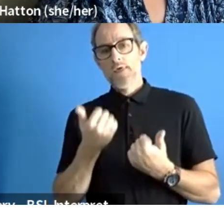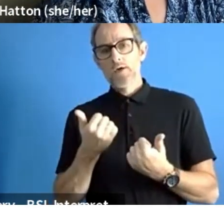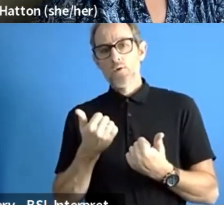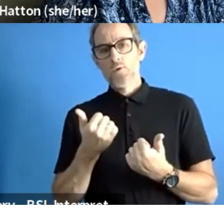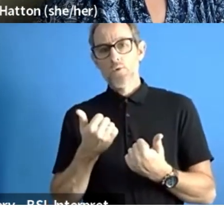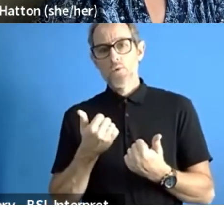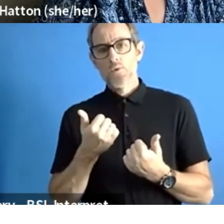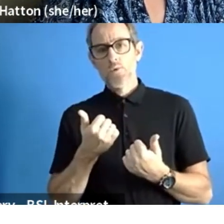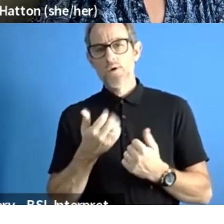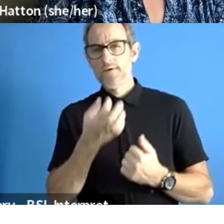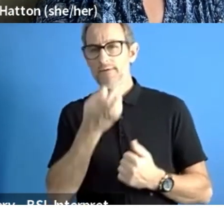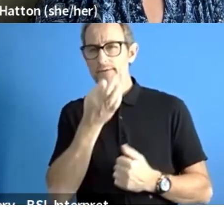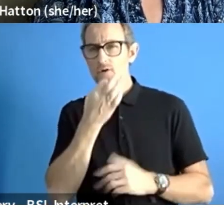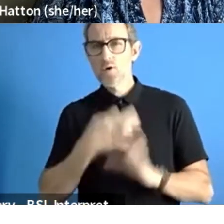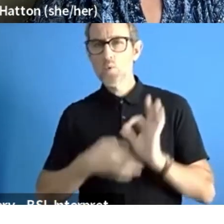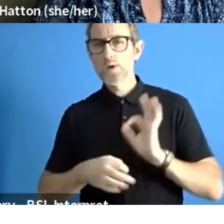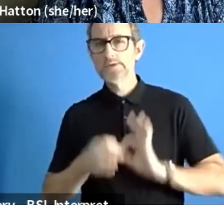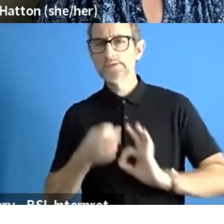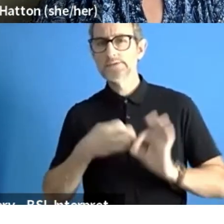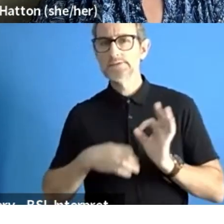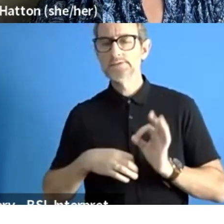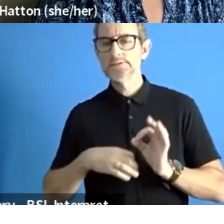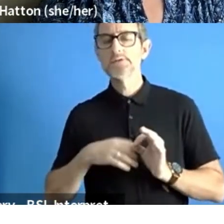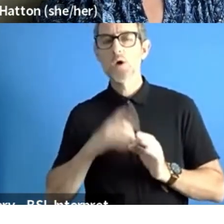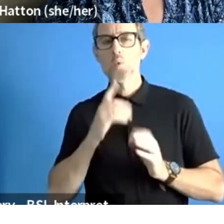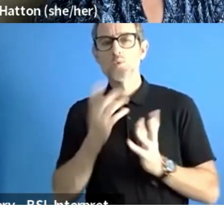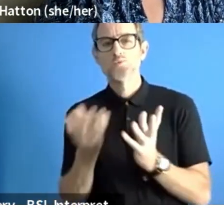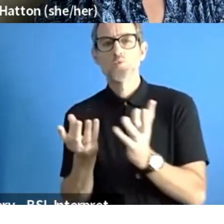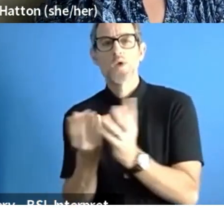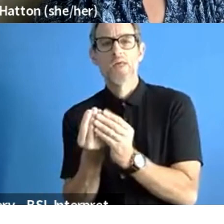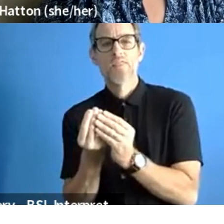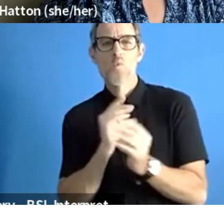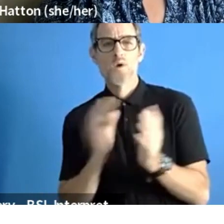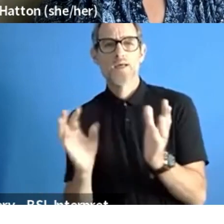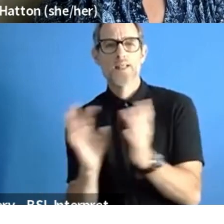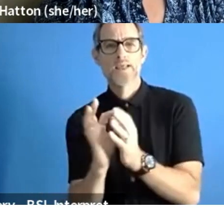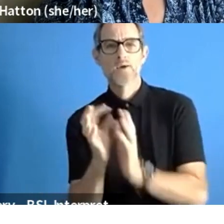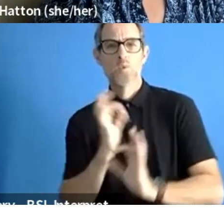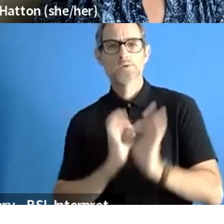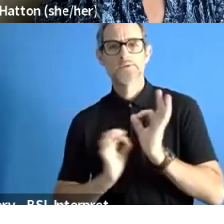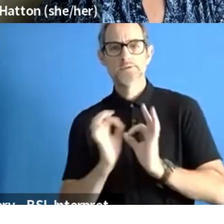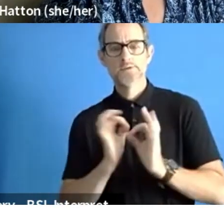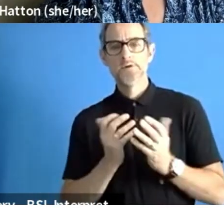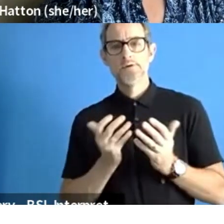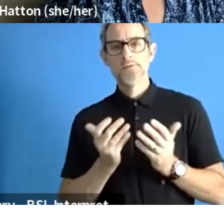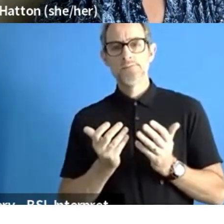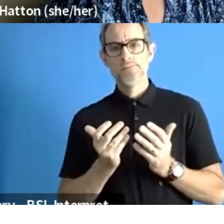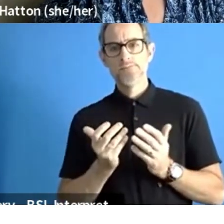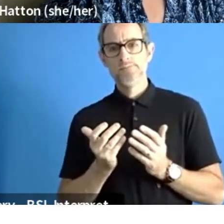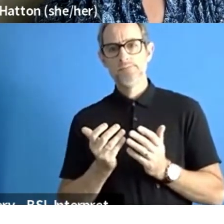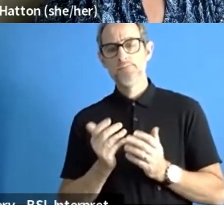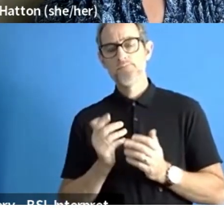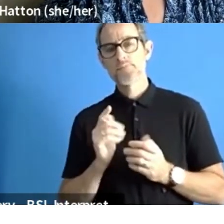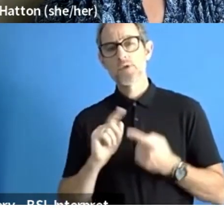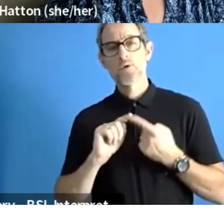A couple of questions which I'm going to put together because they're linked in the question and answer box. One is as